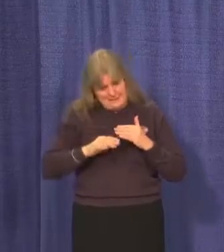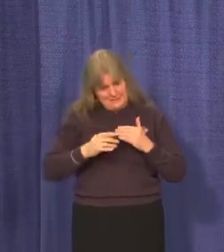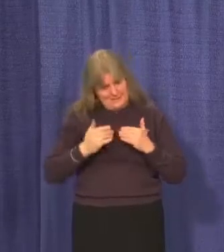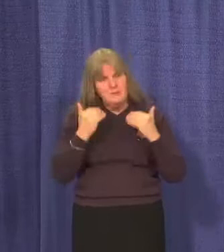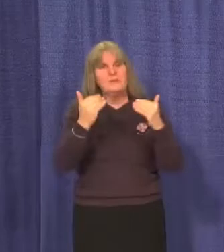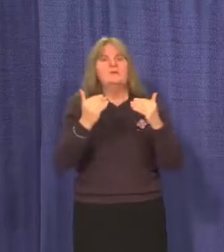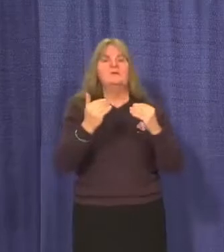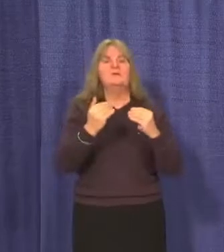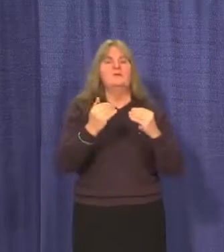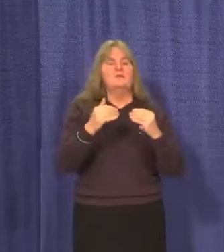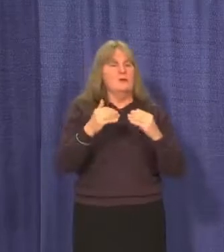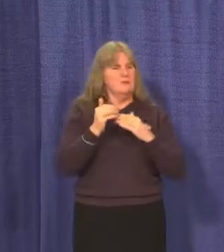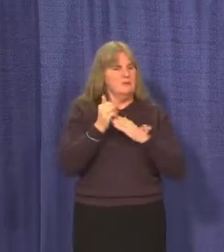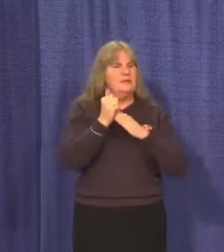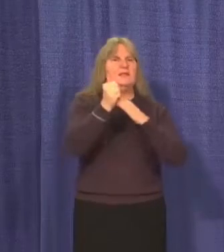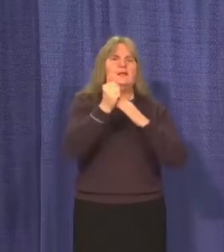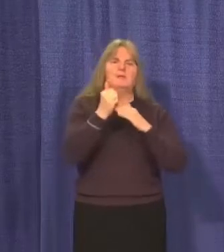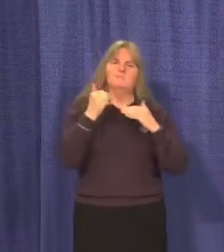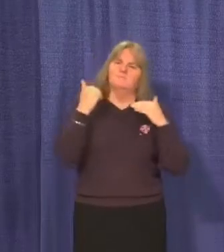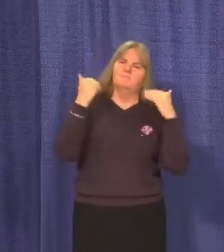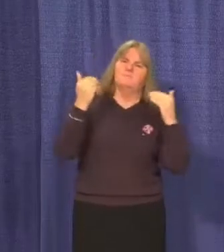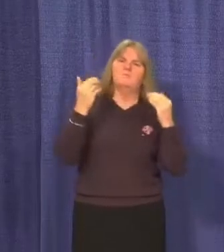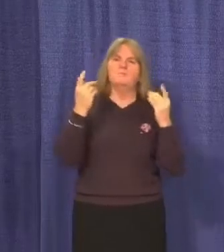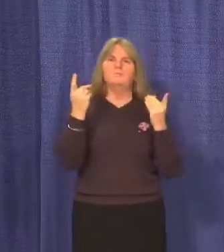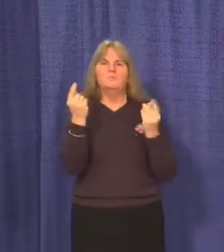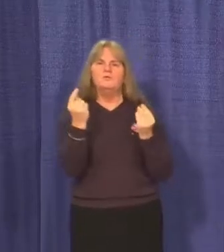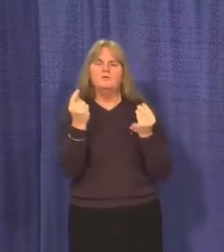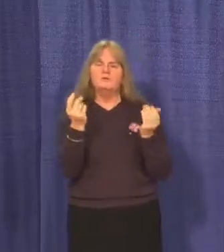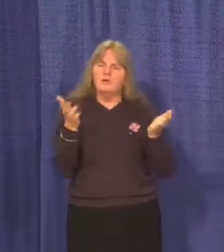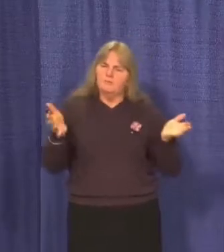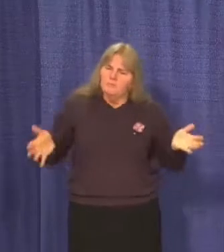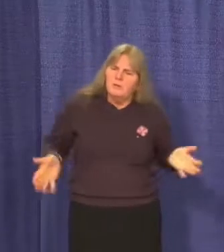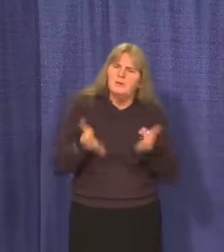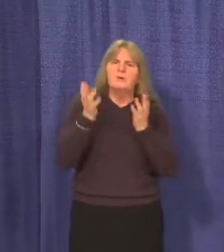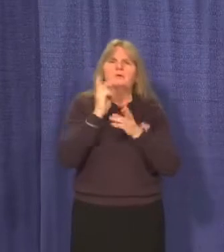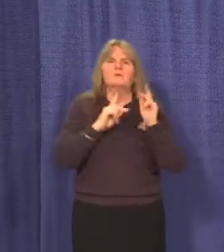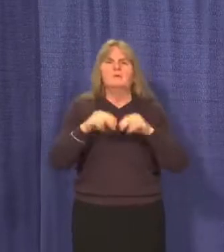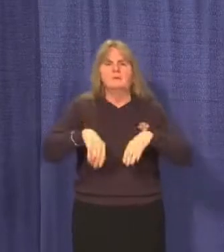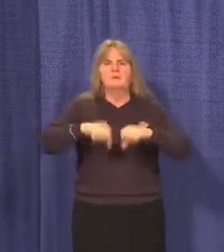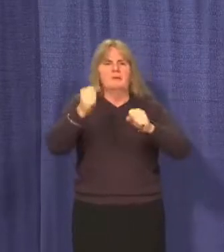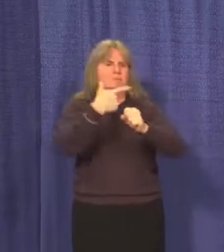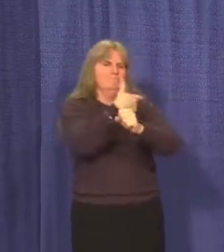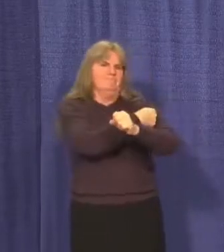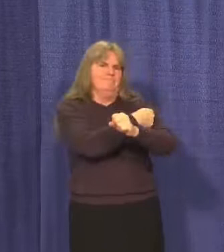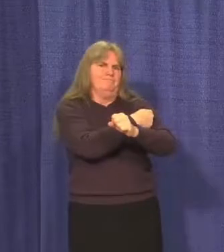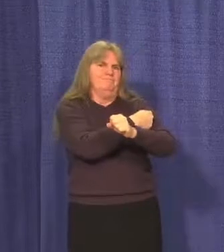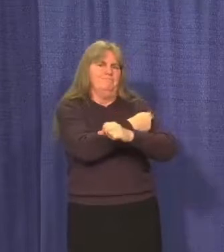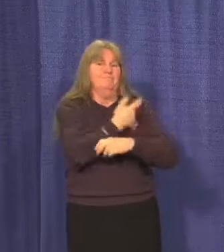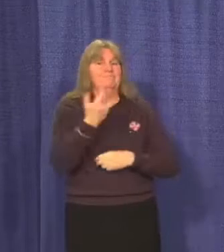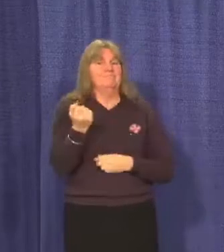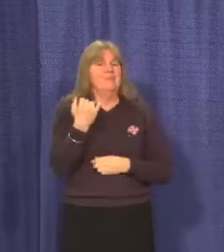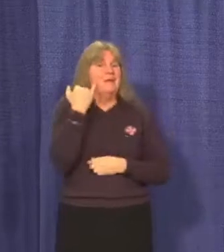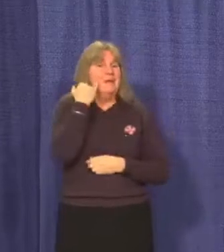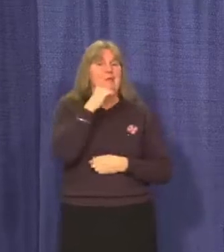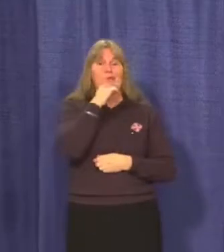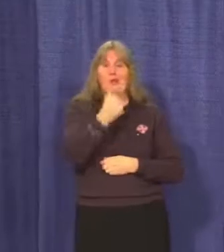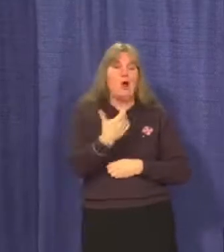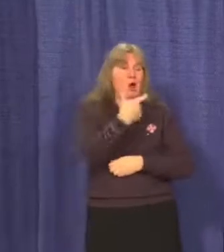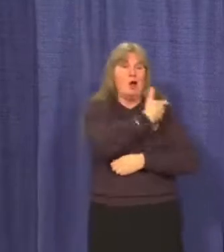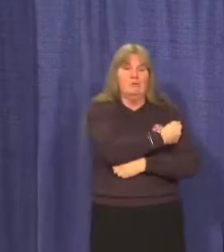stand up and lead the charge. Encouraging those around us to receive the vaccine. Otherwise, 2021 could be much